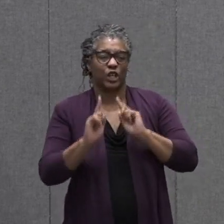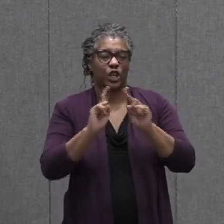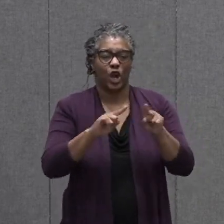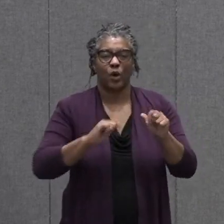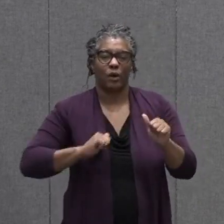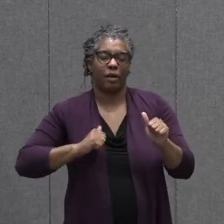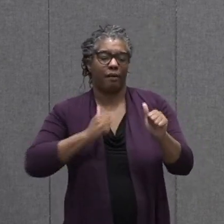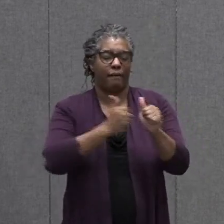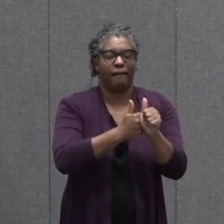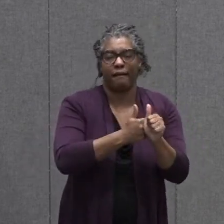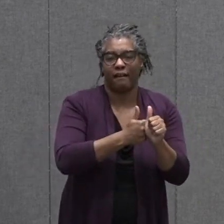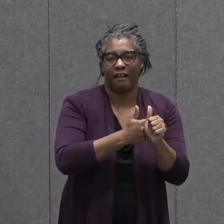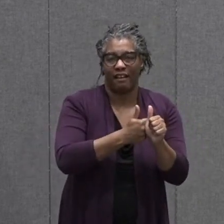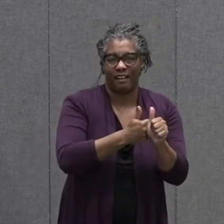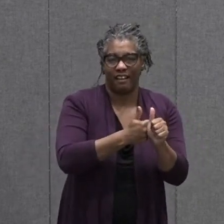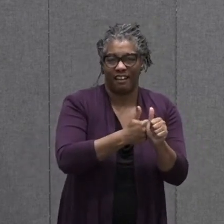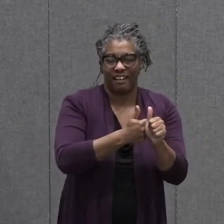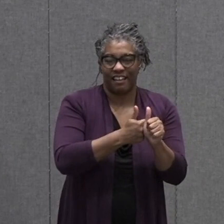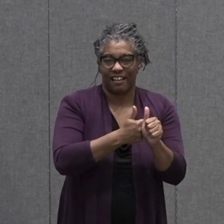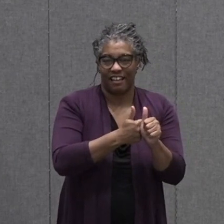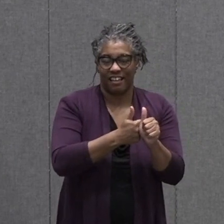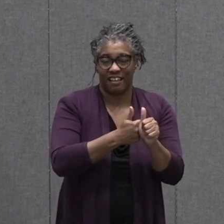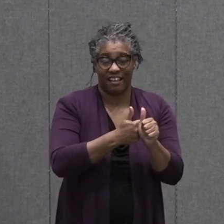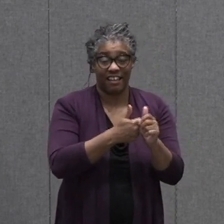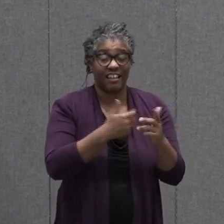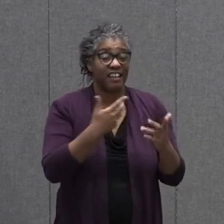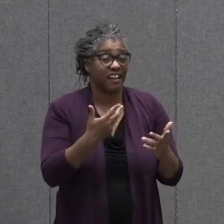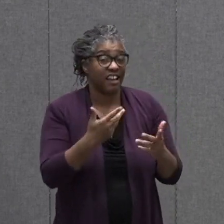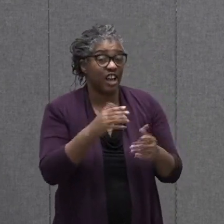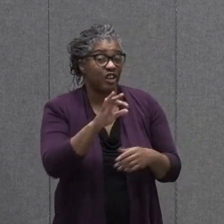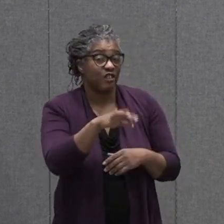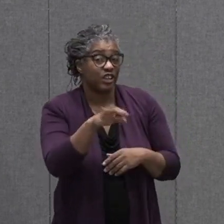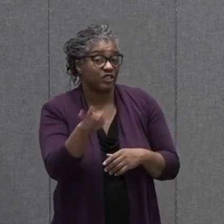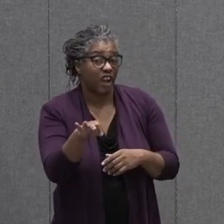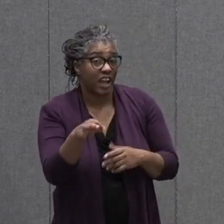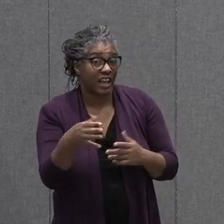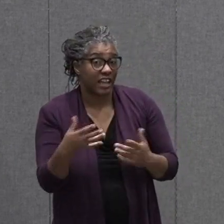Oh, what is French Fries using?